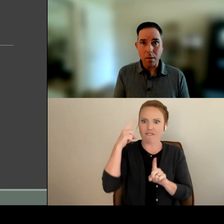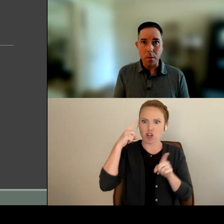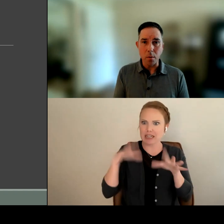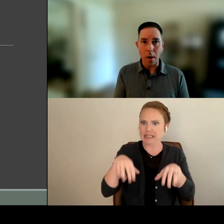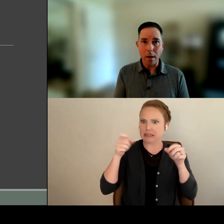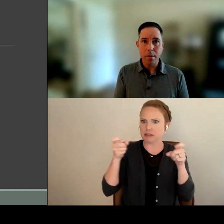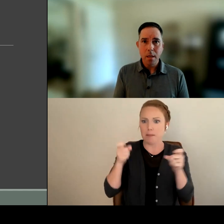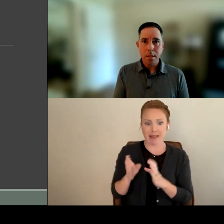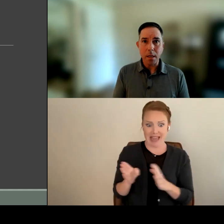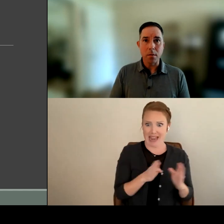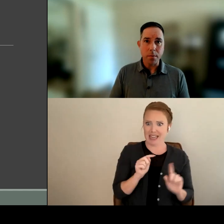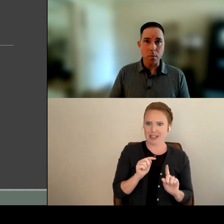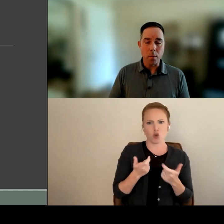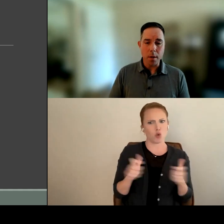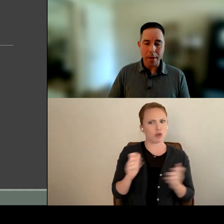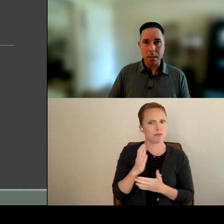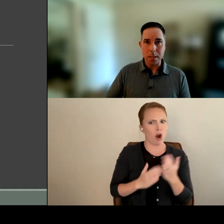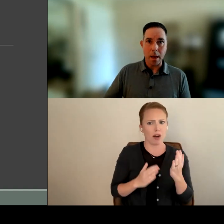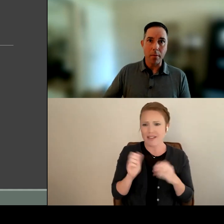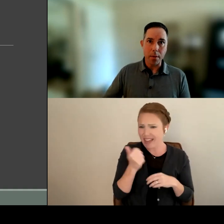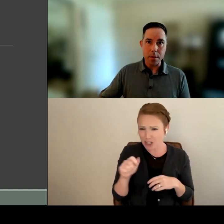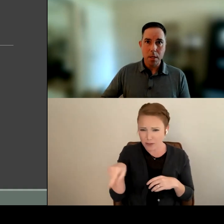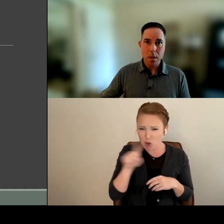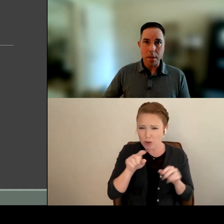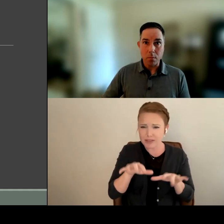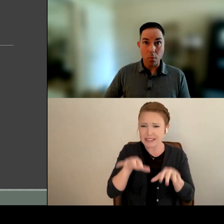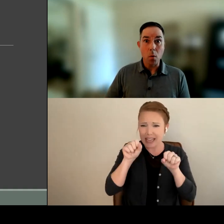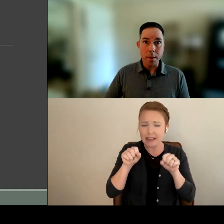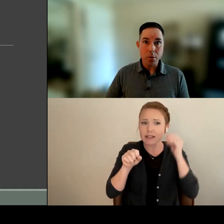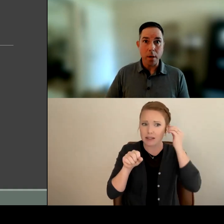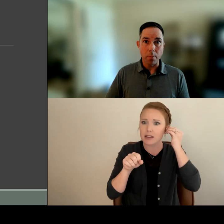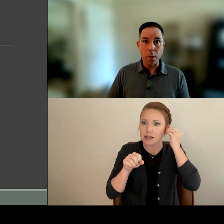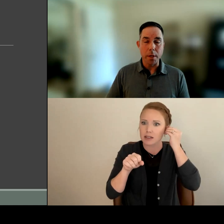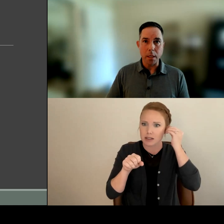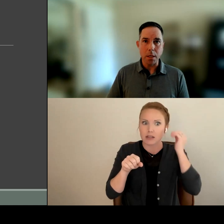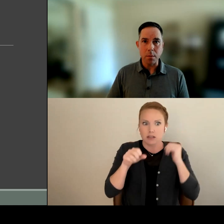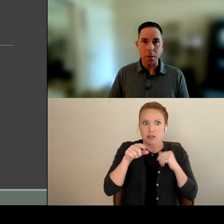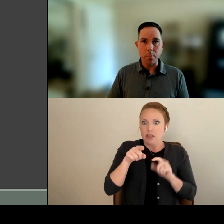Any of you who have taken a few cases down this road, this trail of building an accessibility